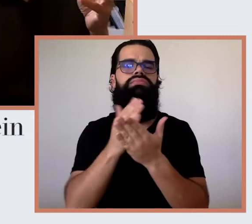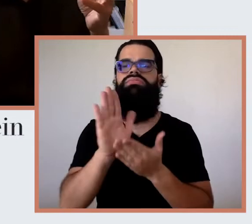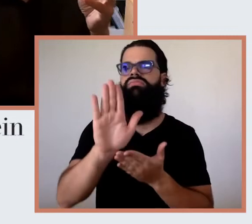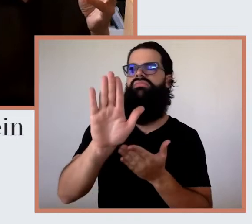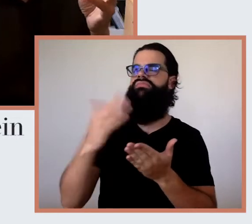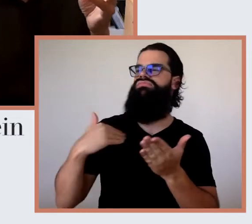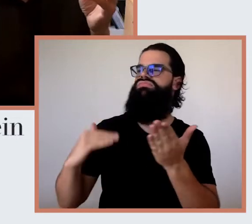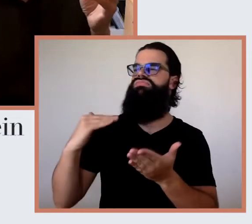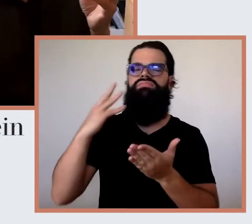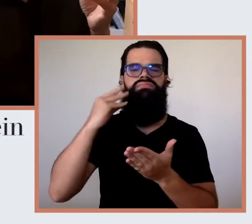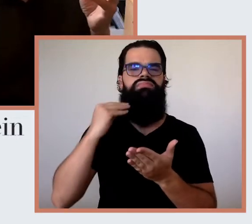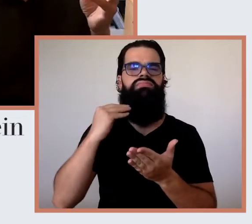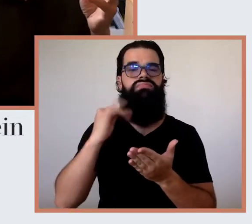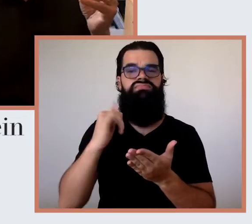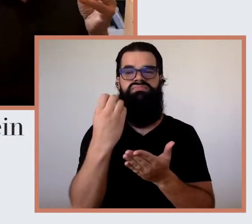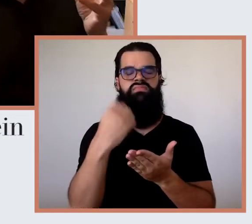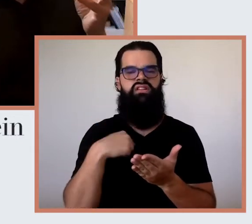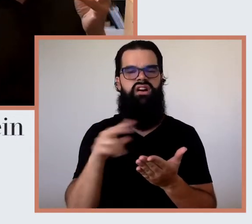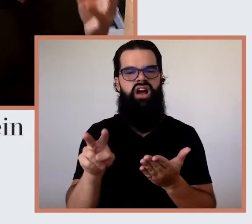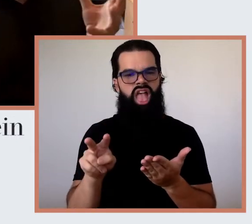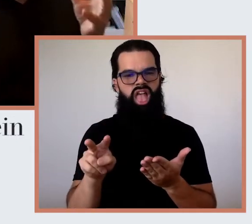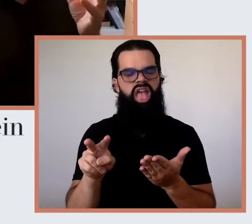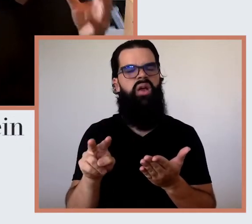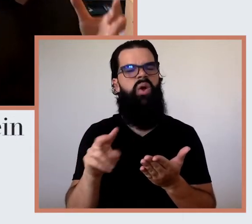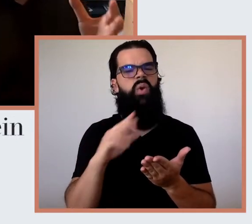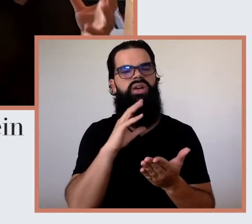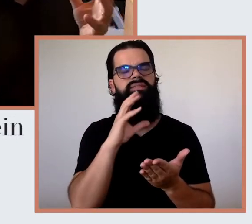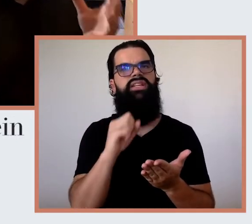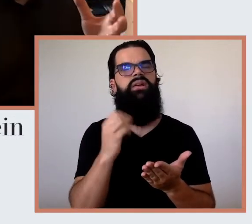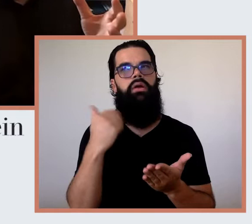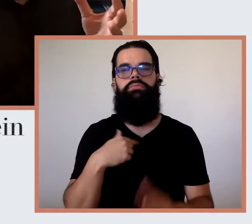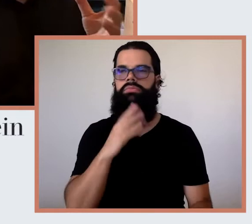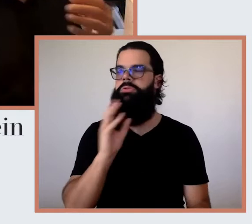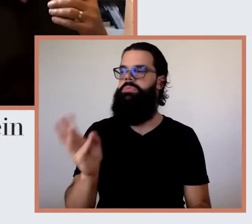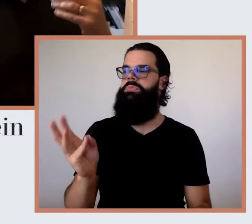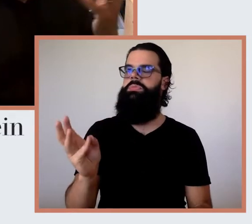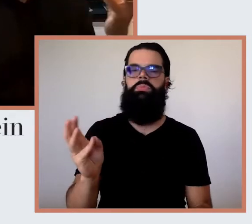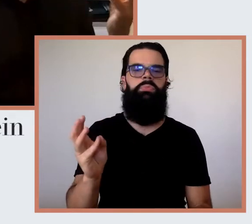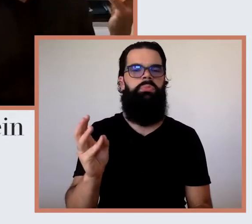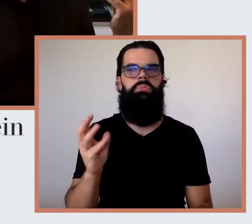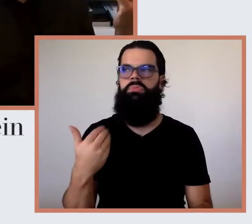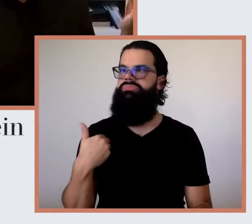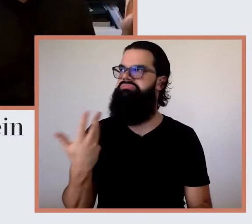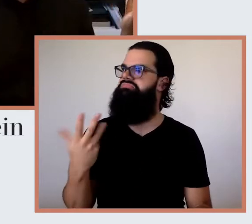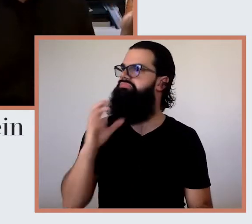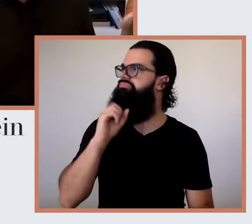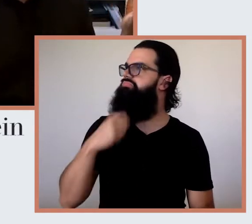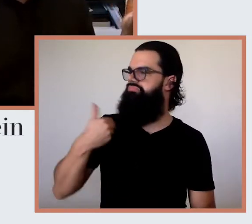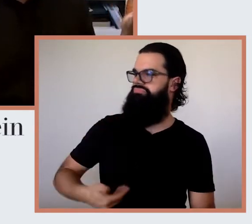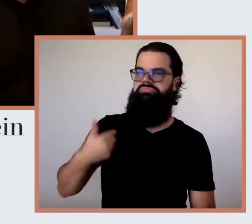and the, some of the amazing experiences that you've had. I go, I'm a 60 something year old human being.